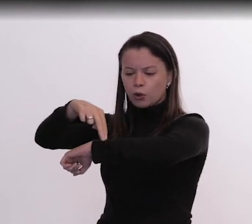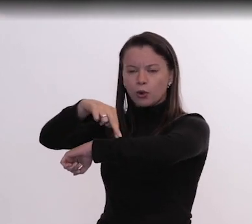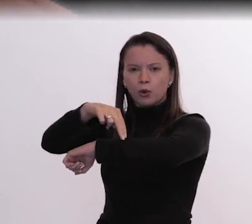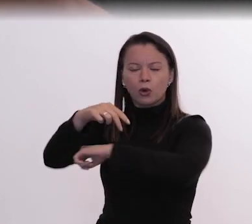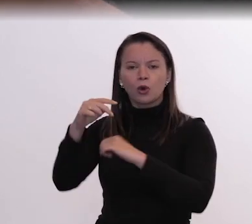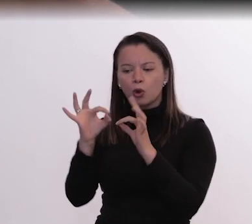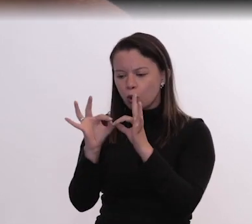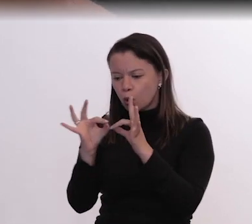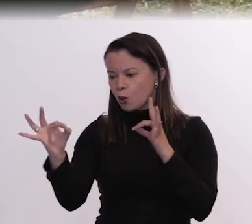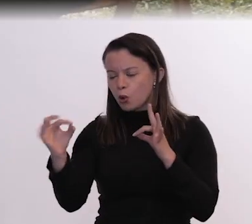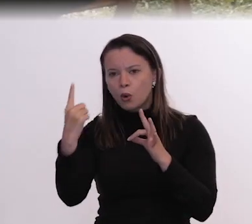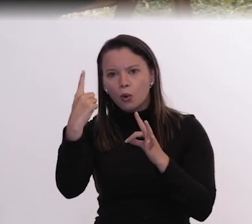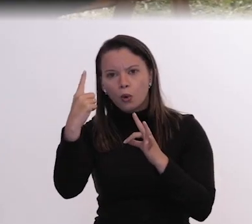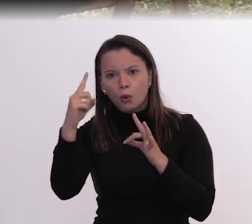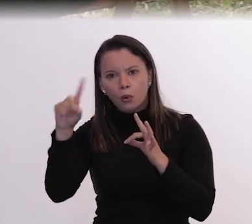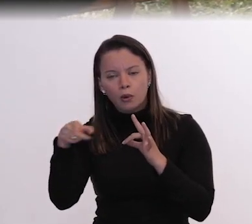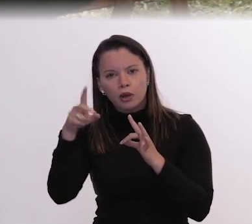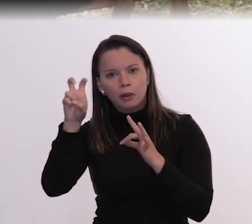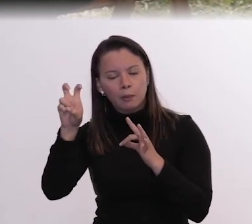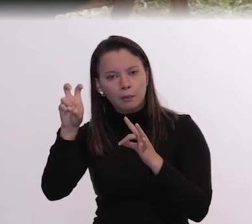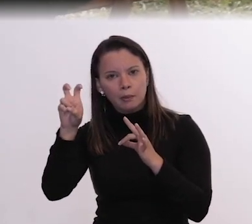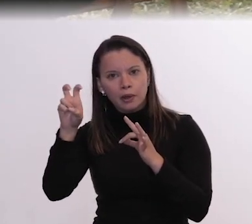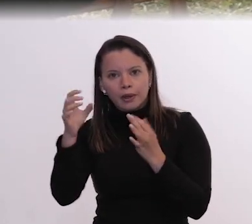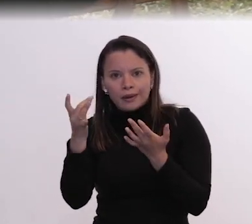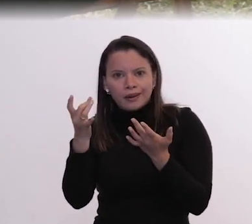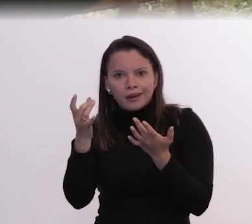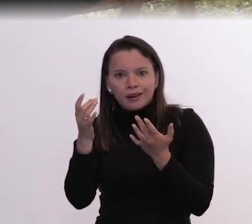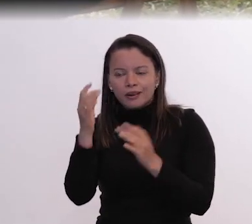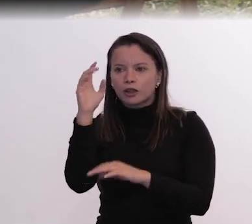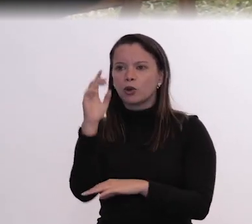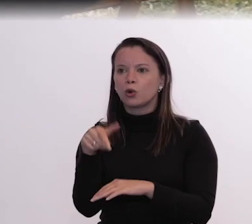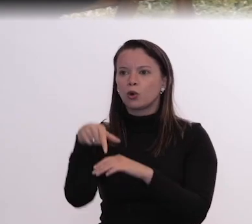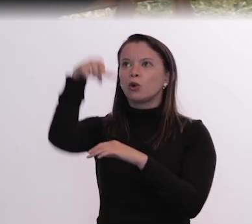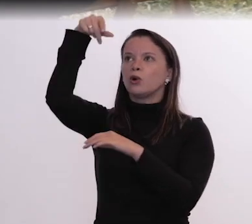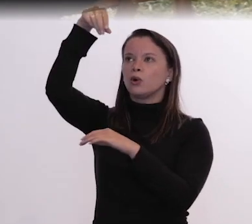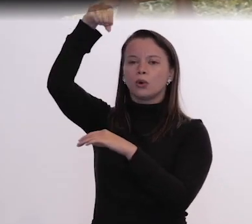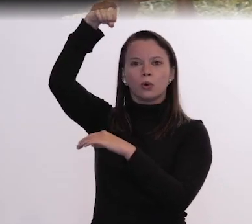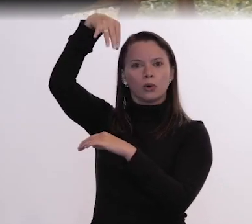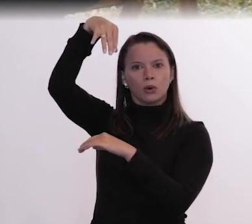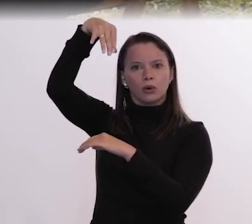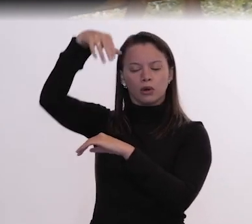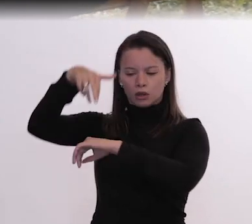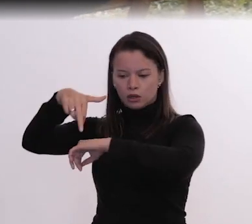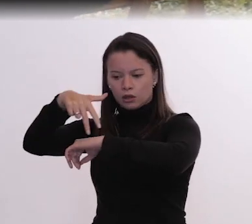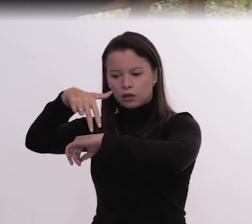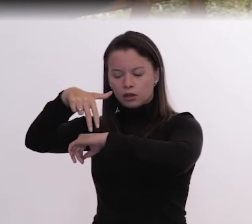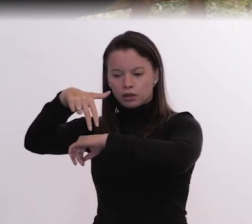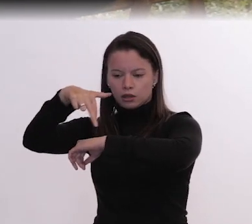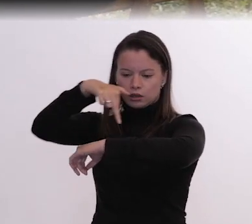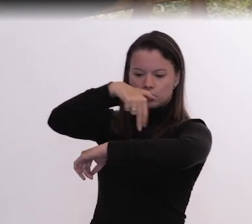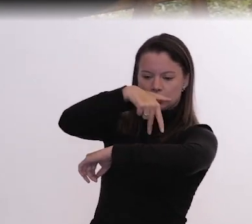two people cannot walk side by side And then, there is a lamppost in the middle and people must deviate from it.